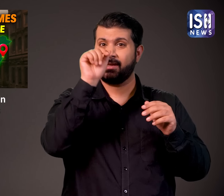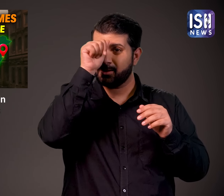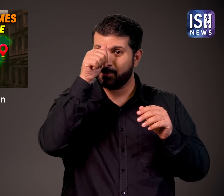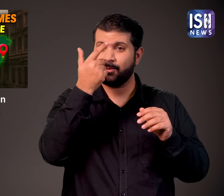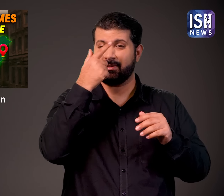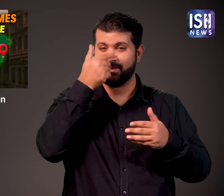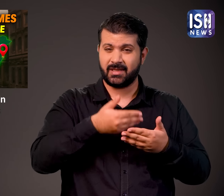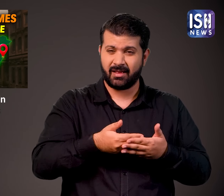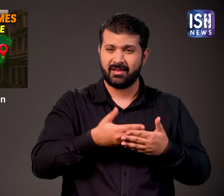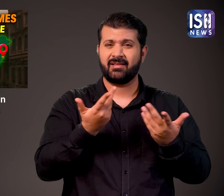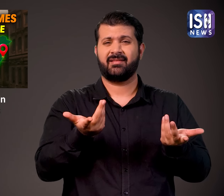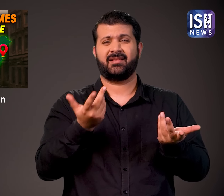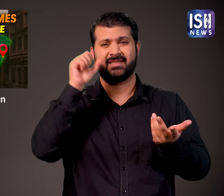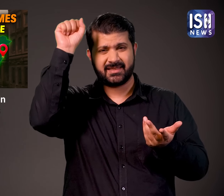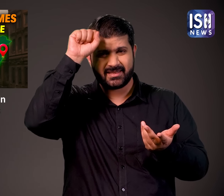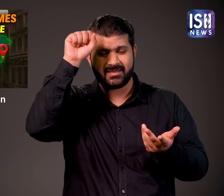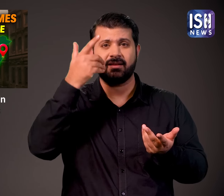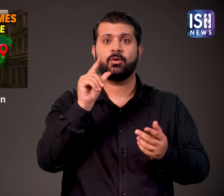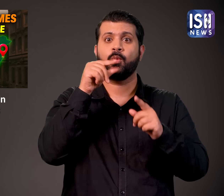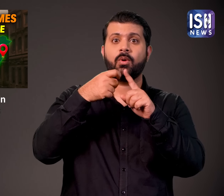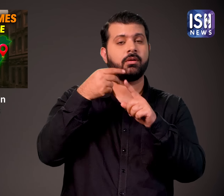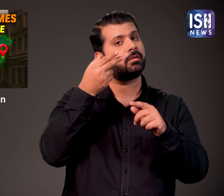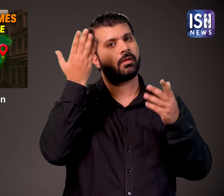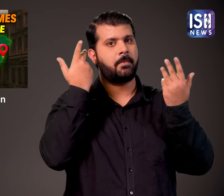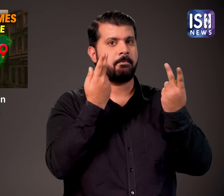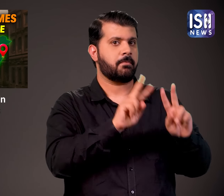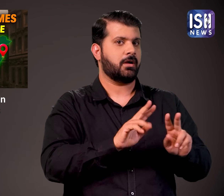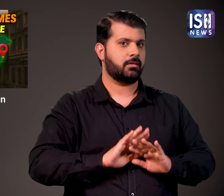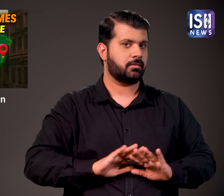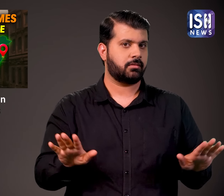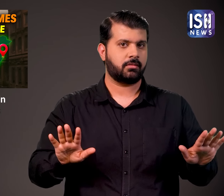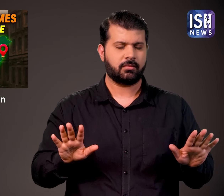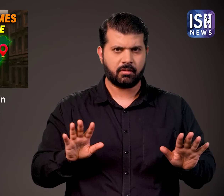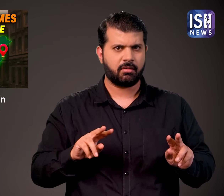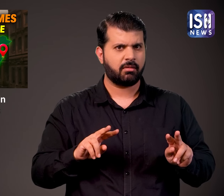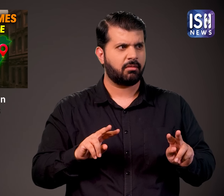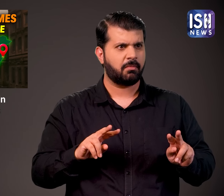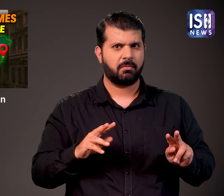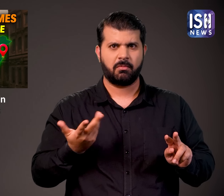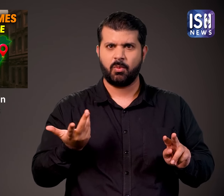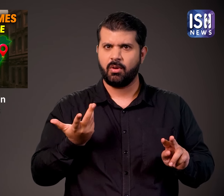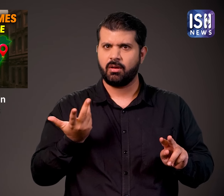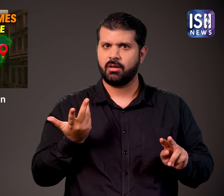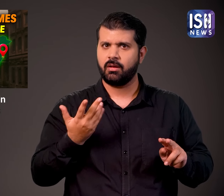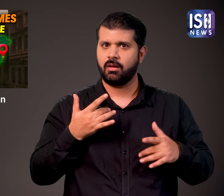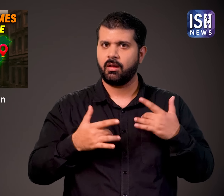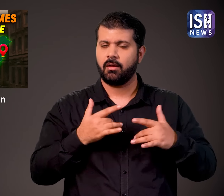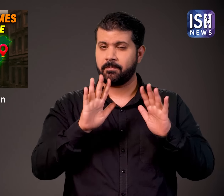Hindu, Jain, Sikh and colonial-era names. Why did this happen? The reason is very interesting.